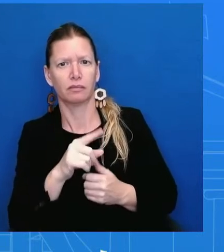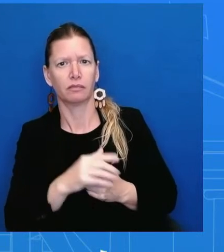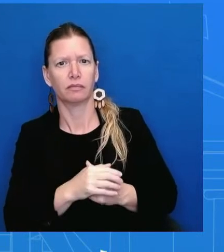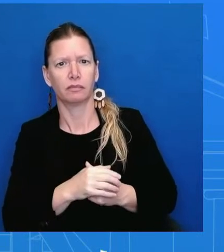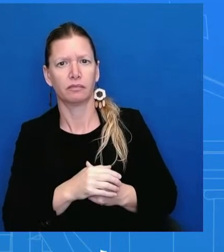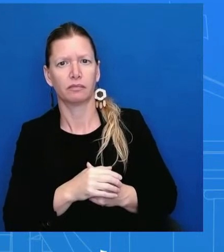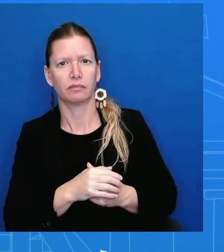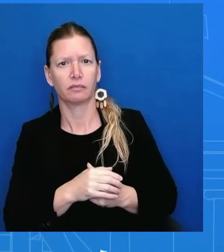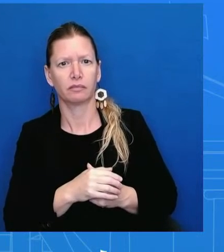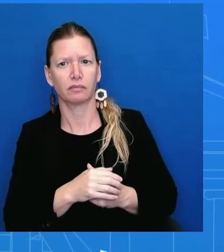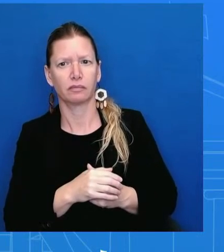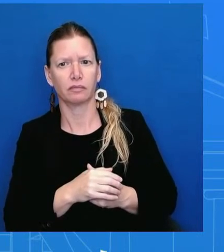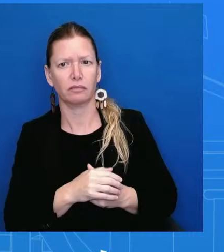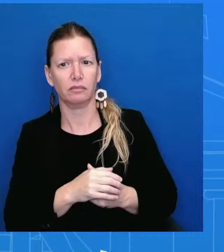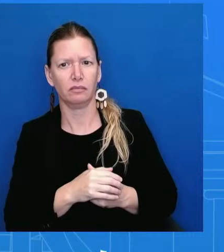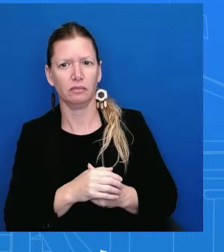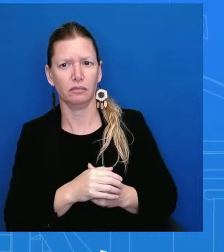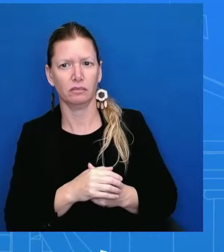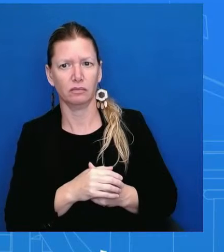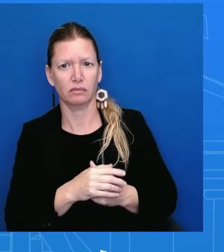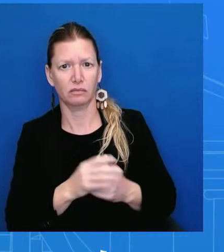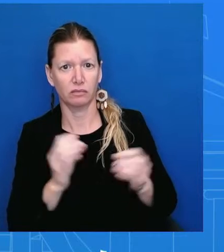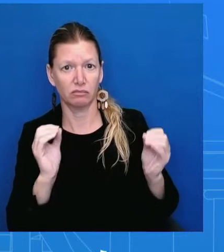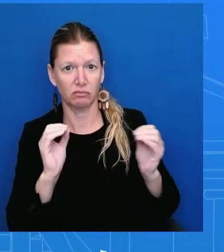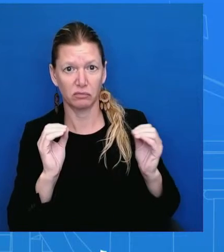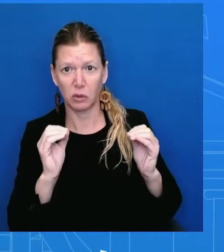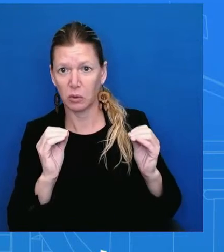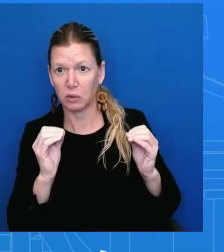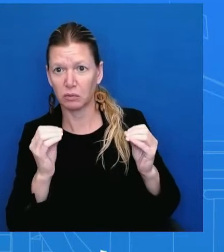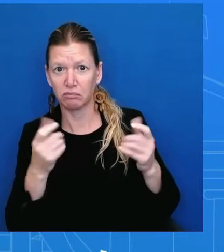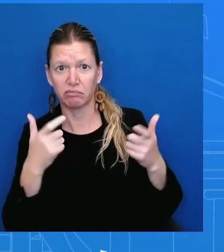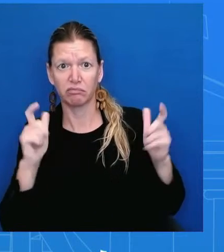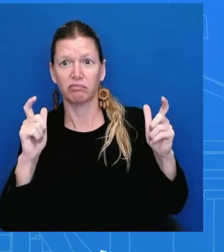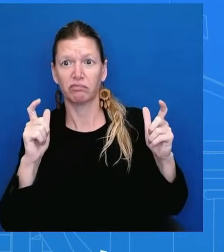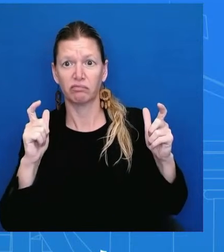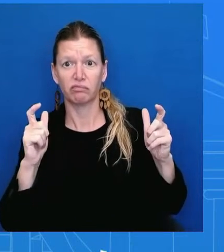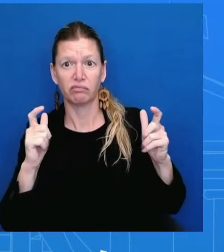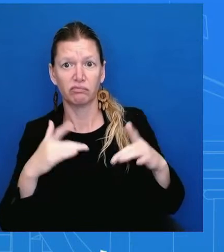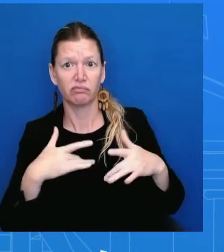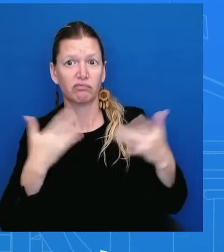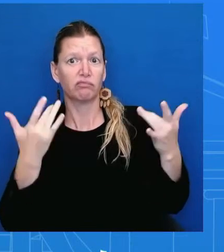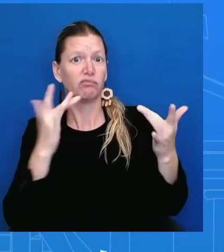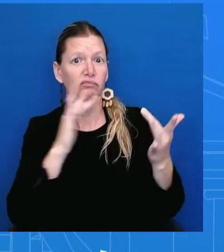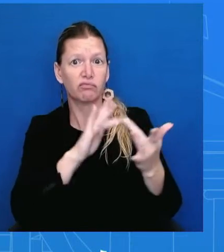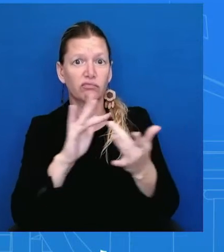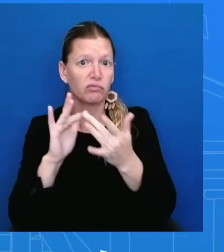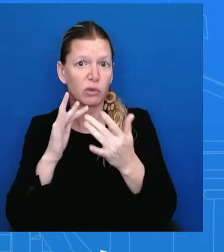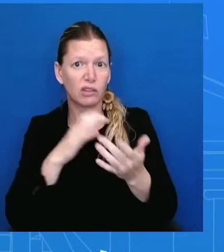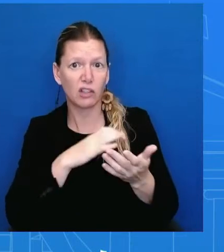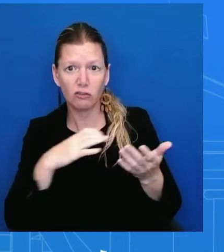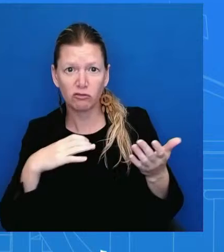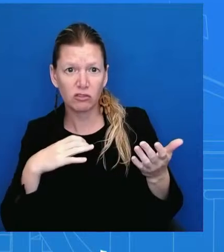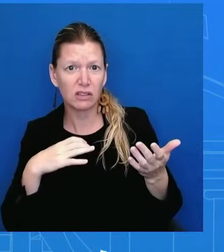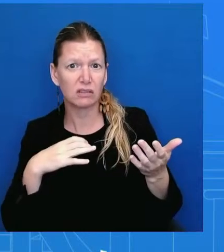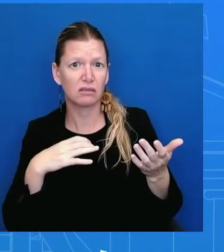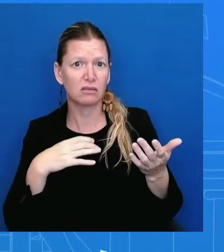Democratic members of the House and Senate? Ms. Jean-Pierre: I mean, look, I -- we have shared -- I just shared that he has done dozens of calls out --